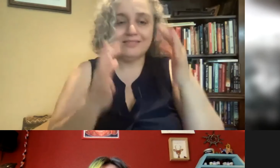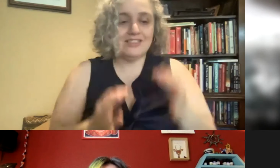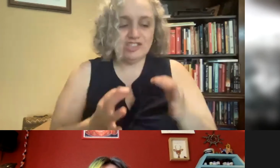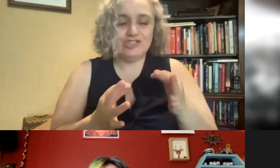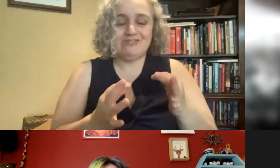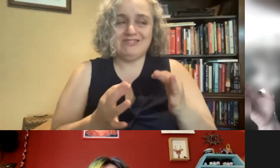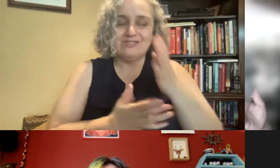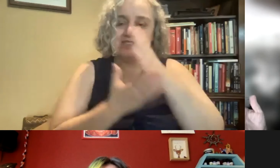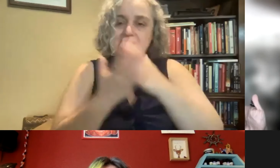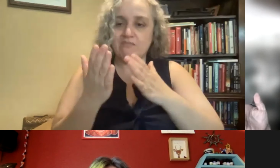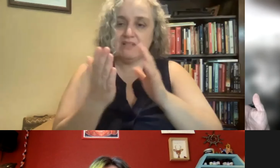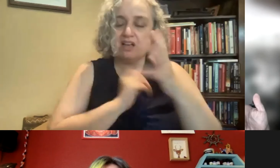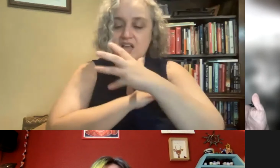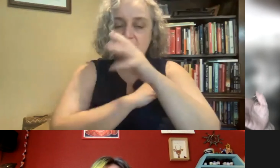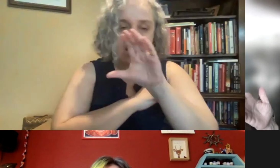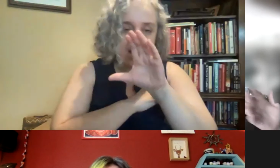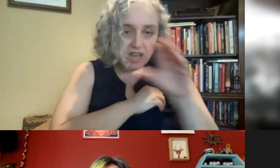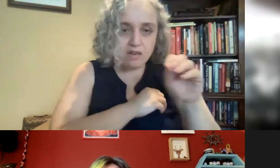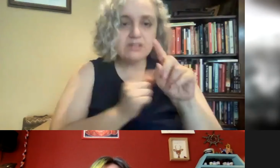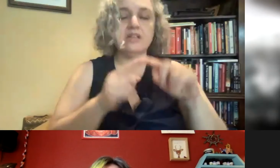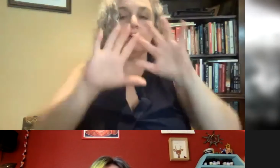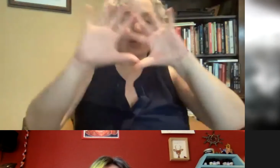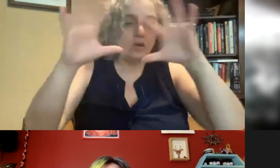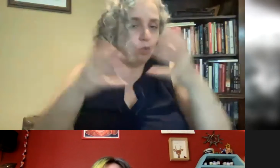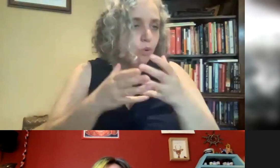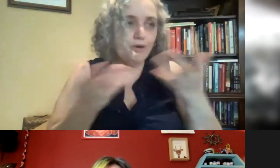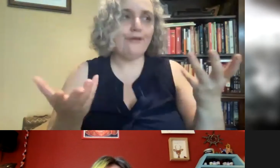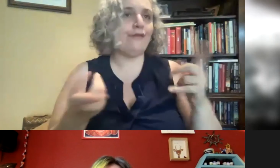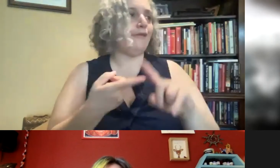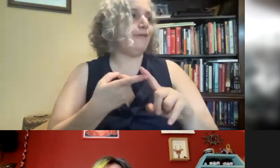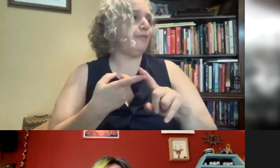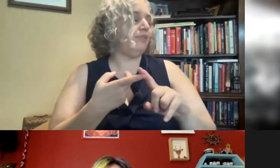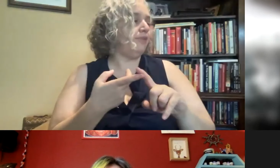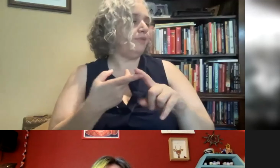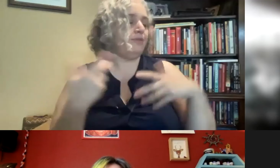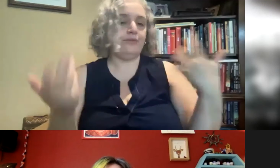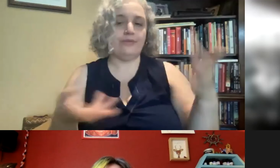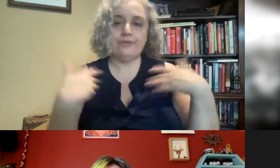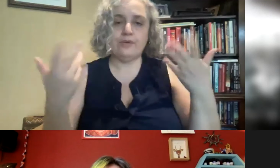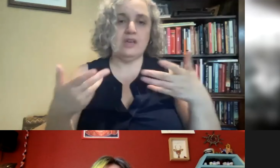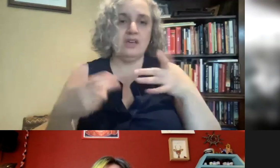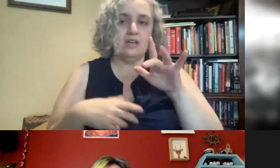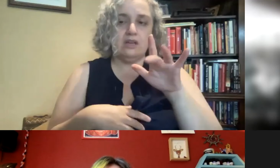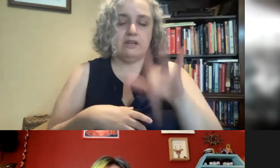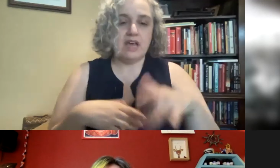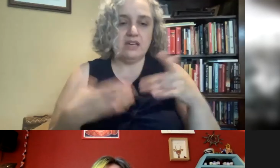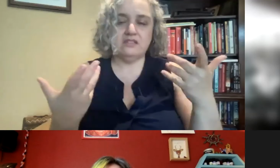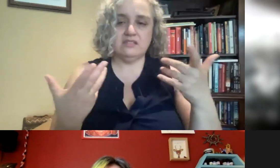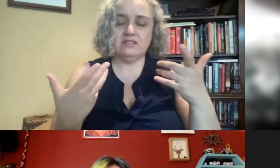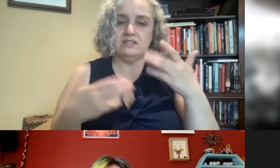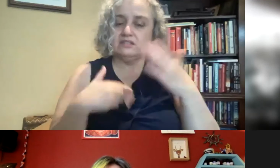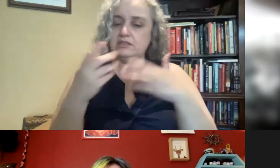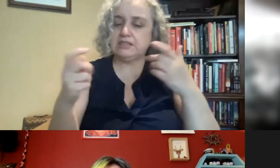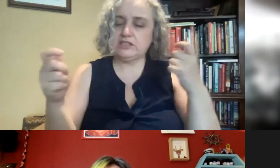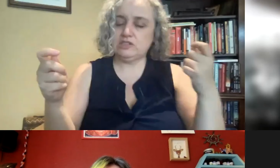the world are moving in a direction where